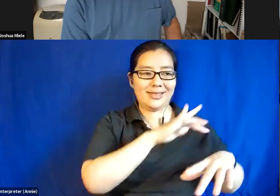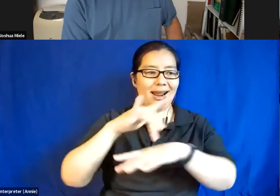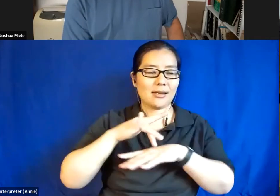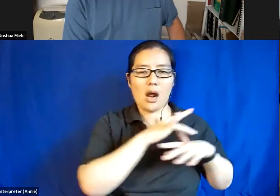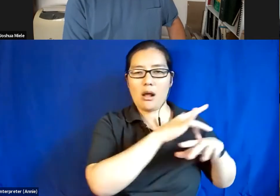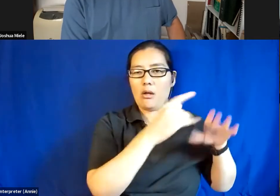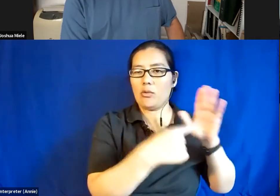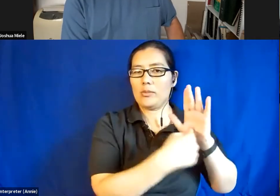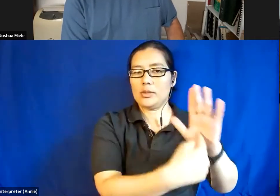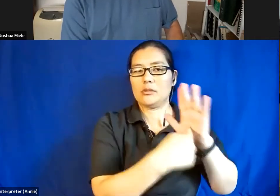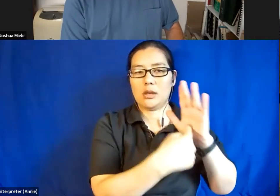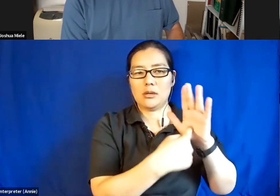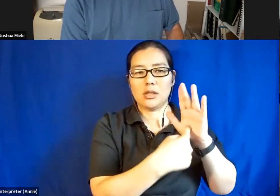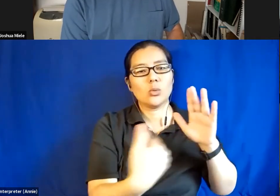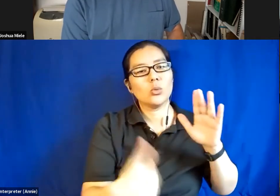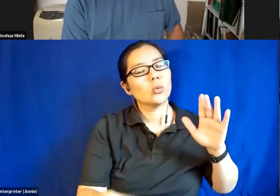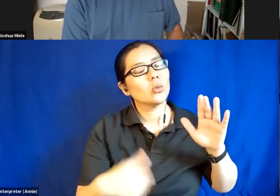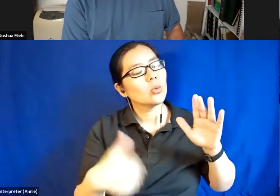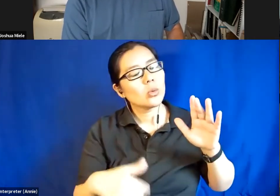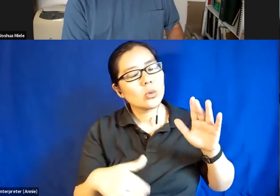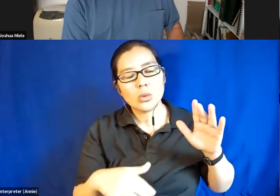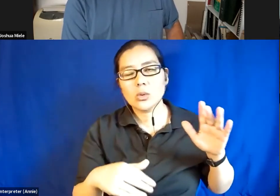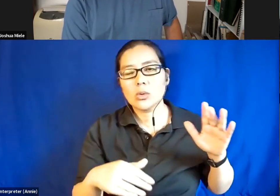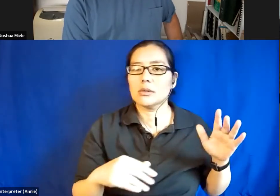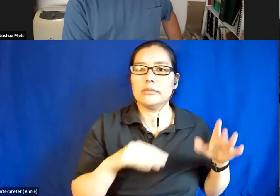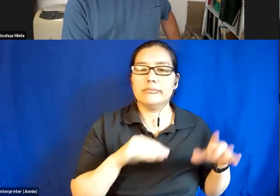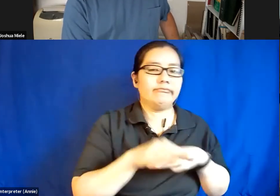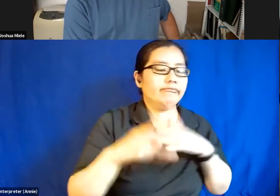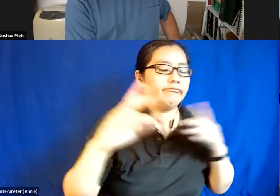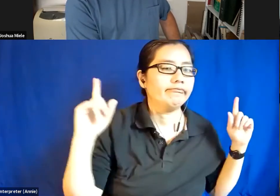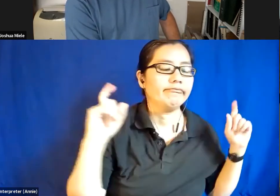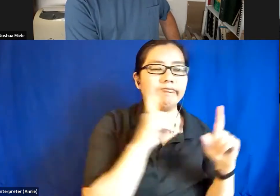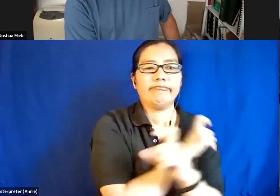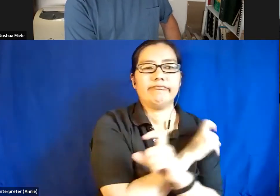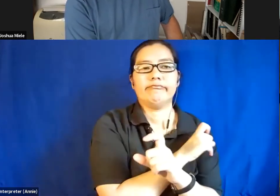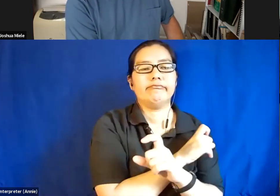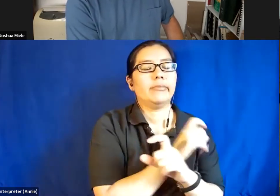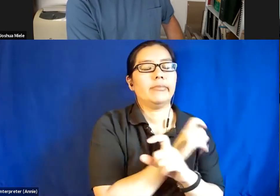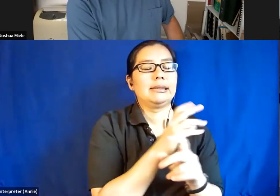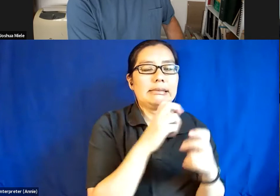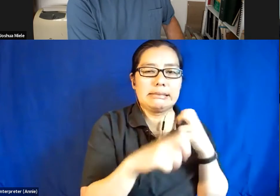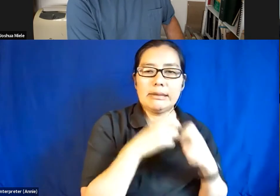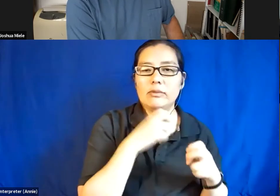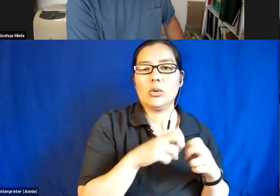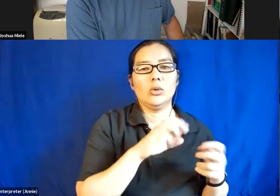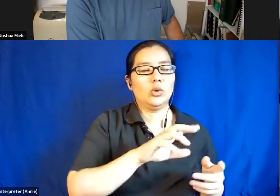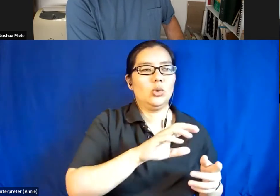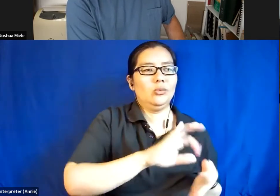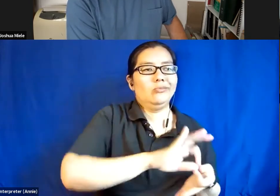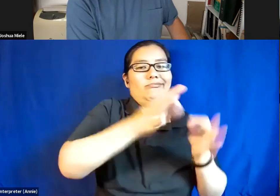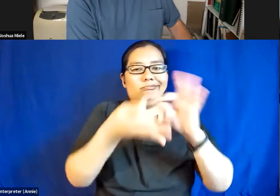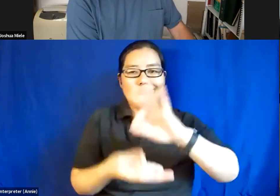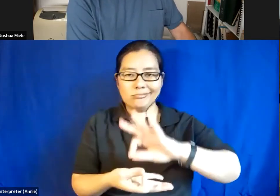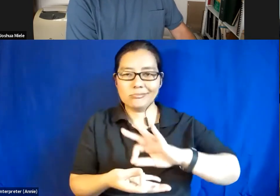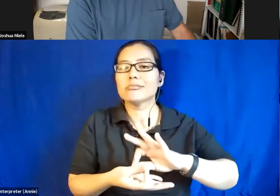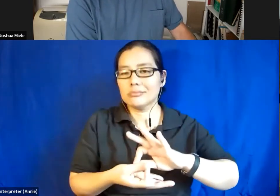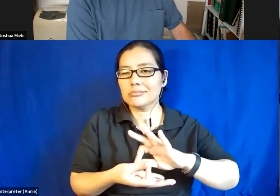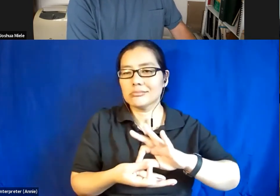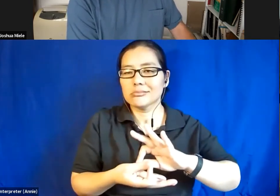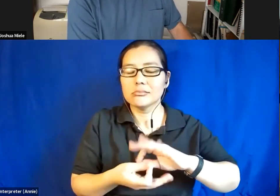adds huge complexity is an extraordinarily difficult to interpret. The -- it's really